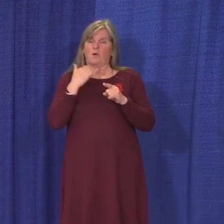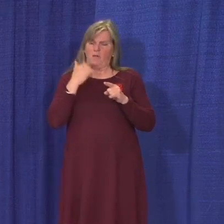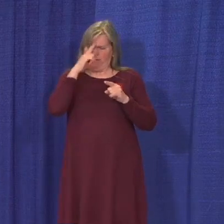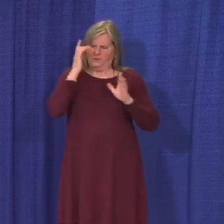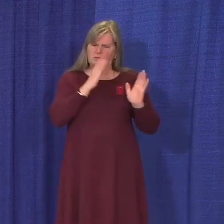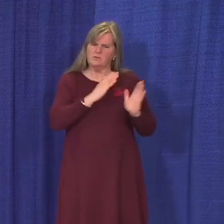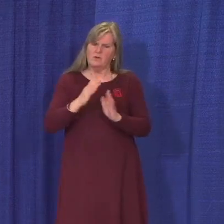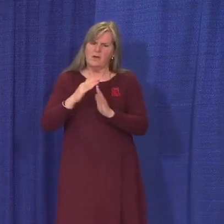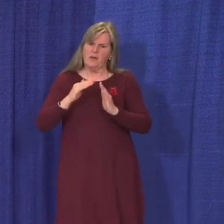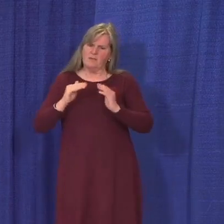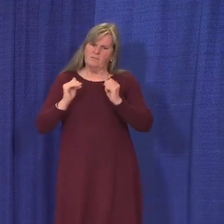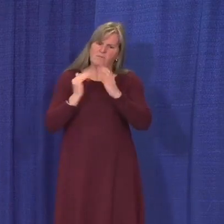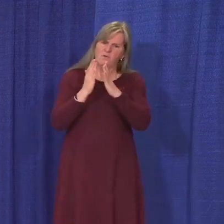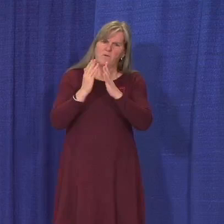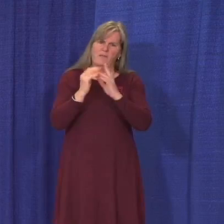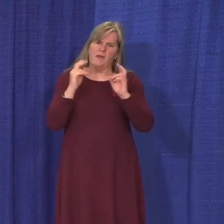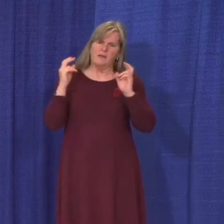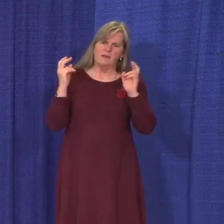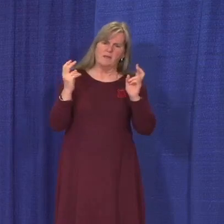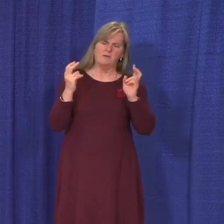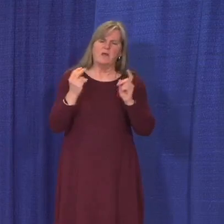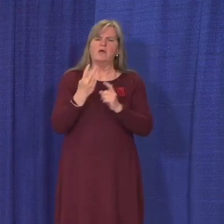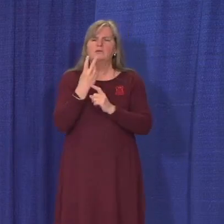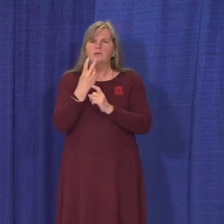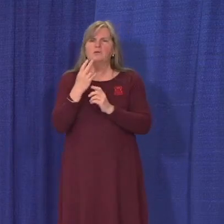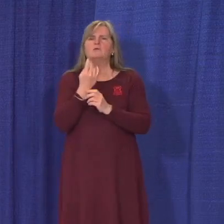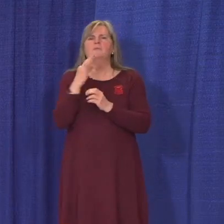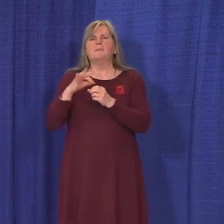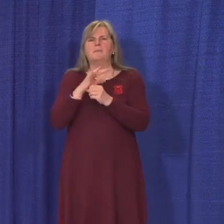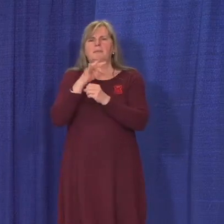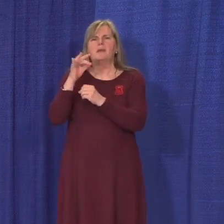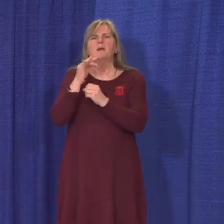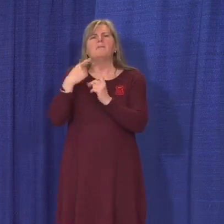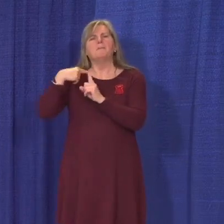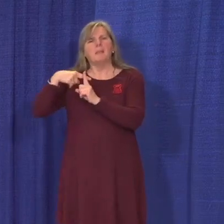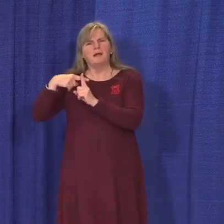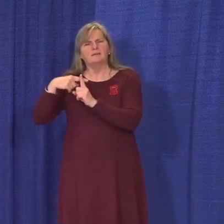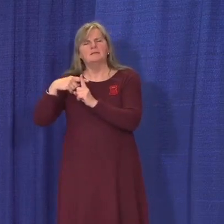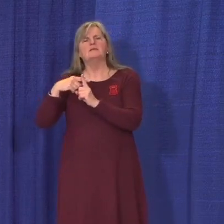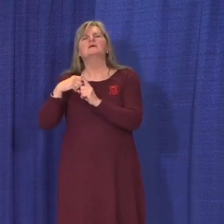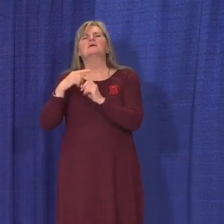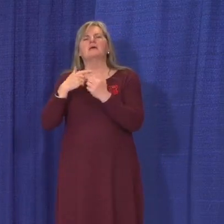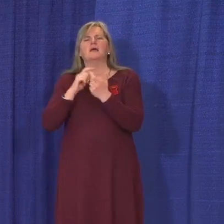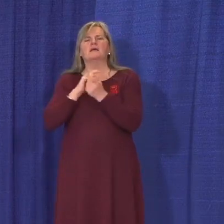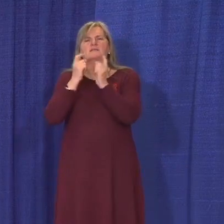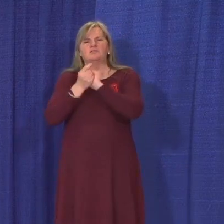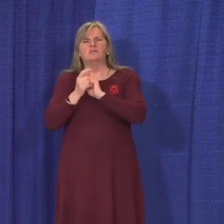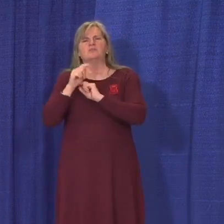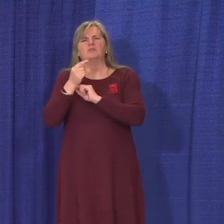people to violence. I encourage all Yukoners to learn more about this